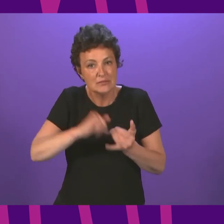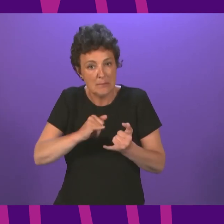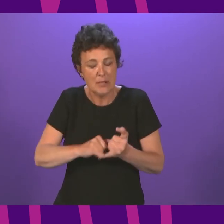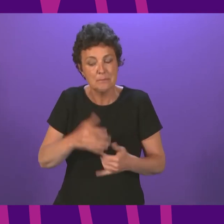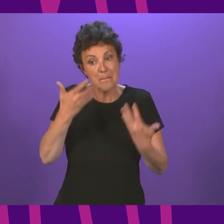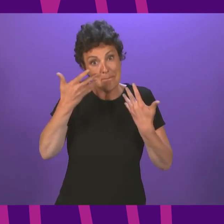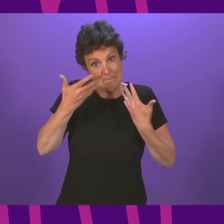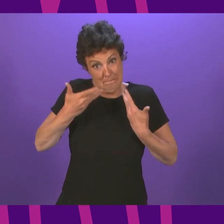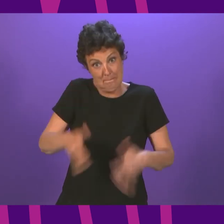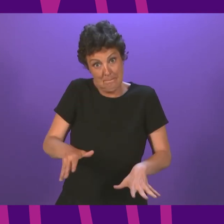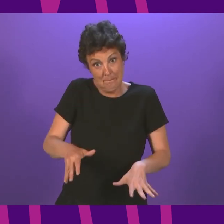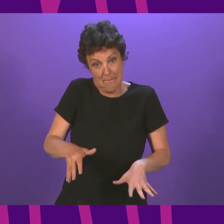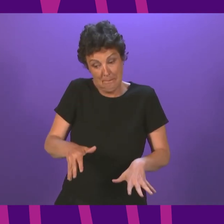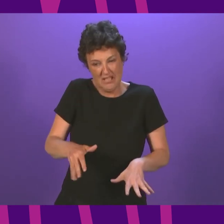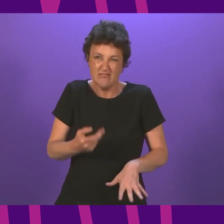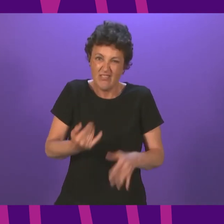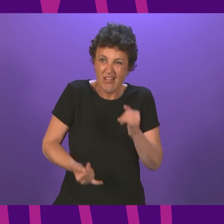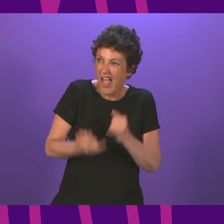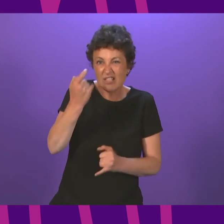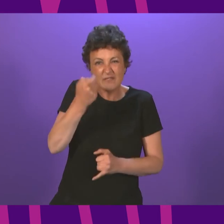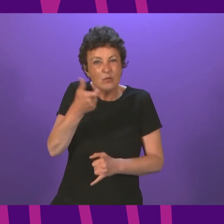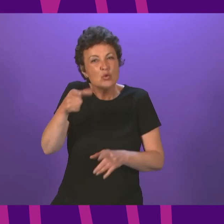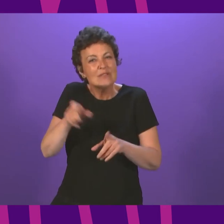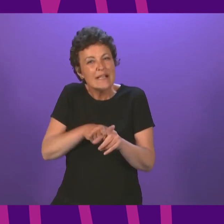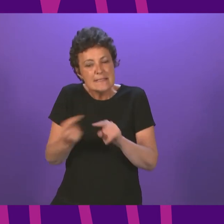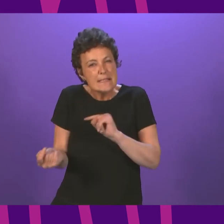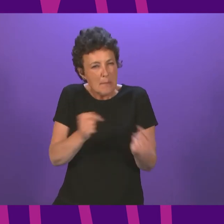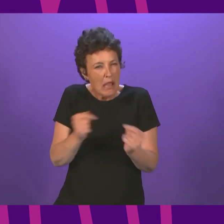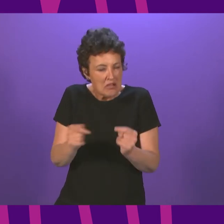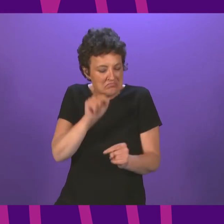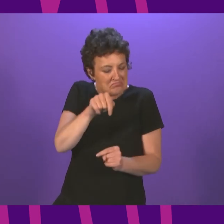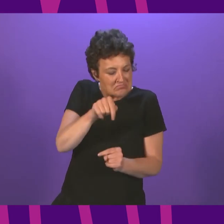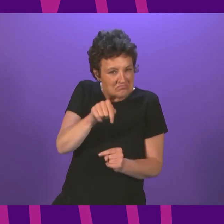bimonthly report, and it will publish the next report in August. Bimonthly reports,